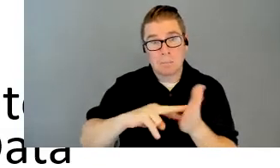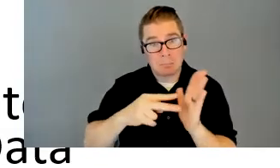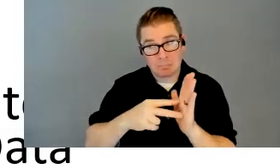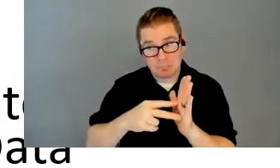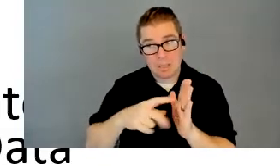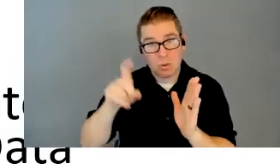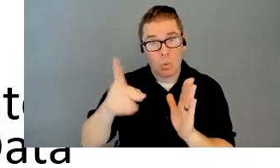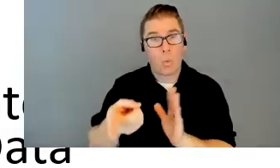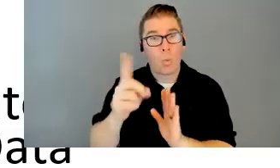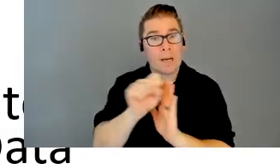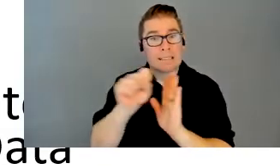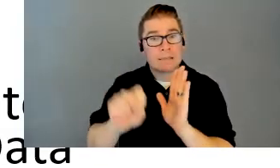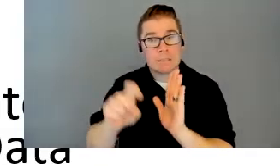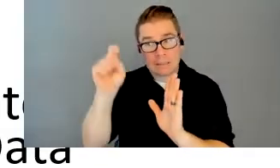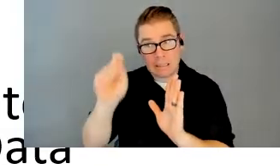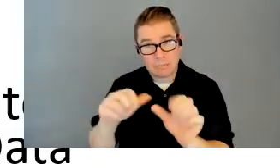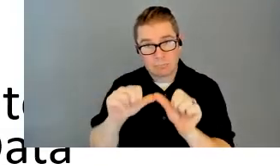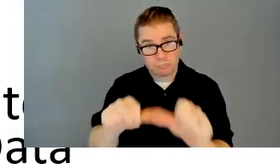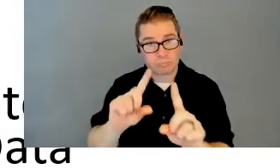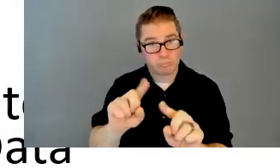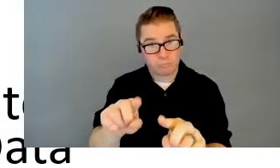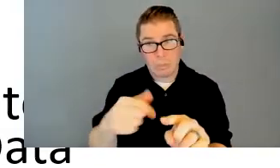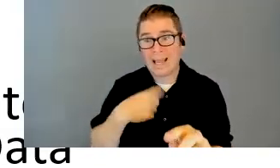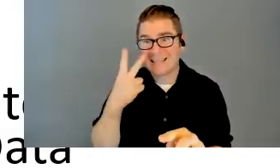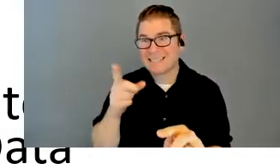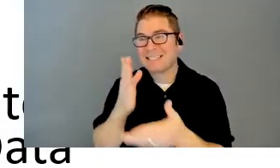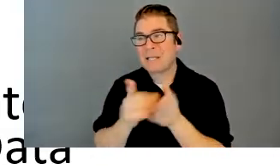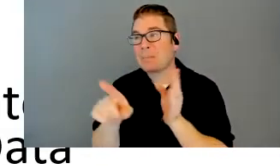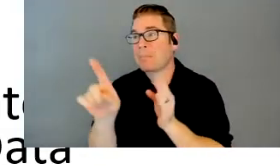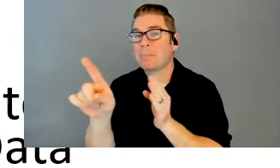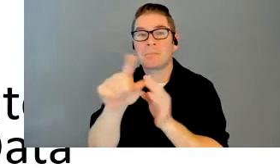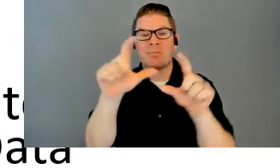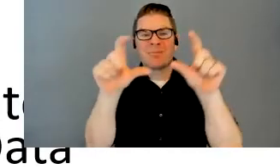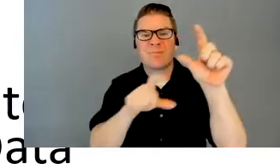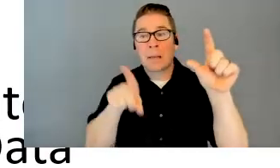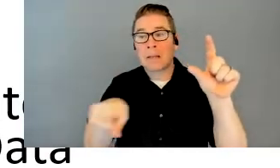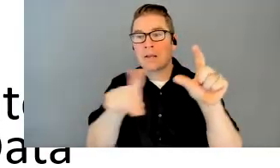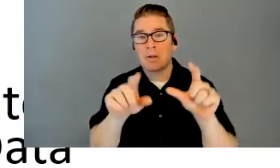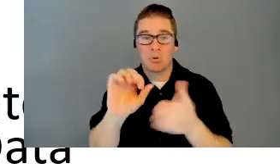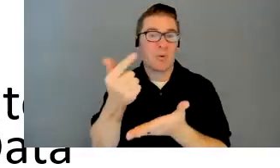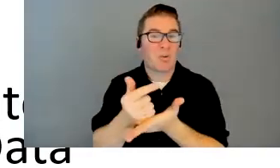I see some graduates in here of Ram Rail, and so they can tell you it's worth it. I hope